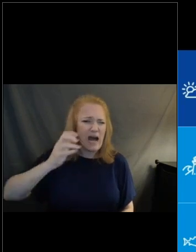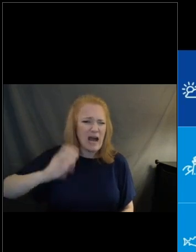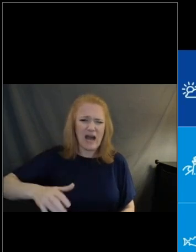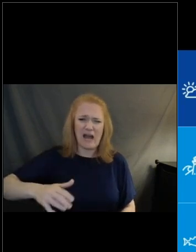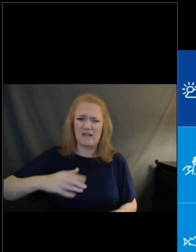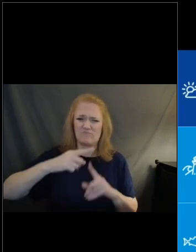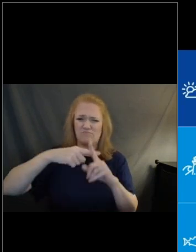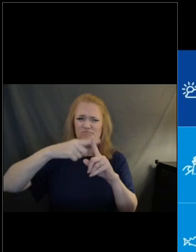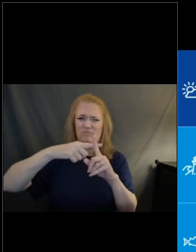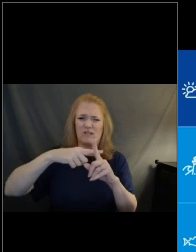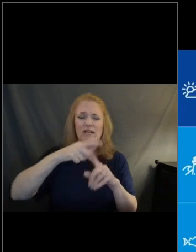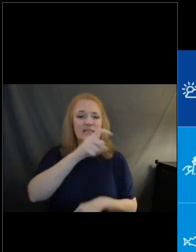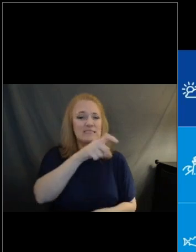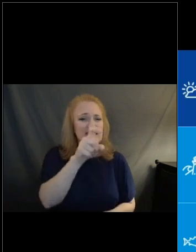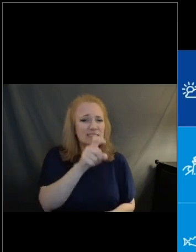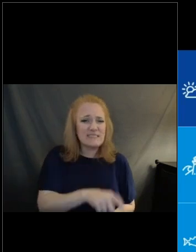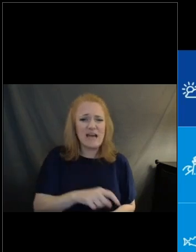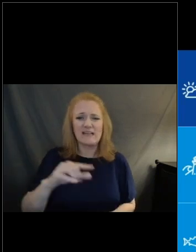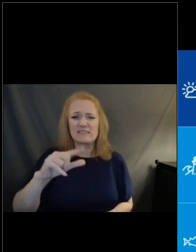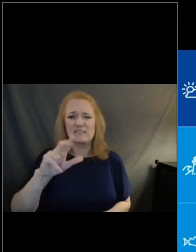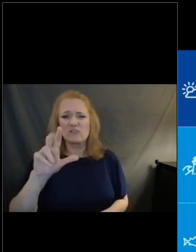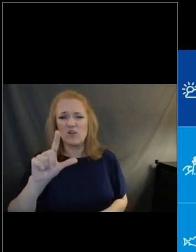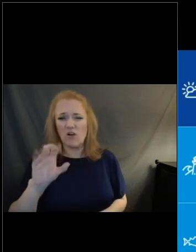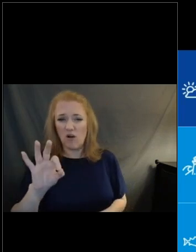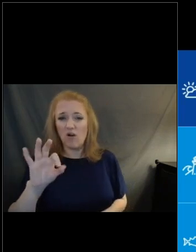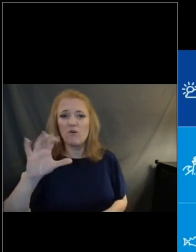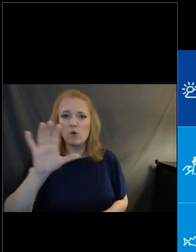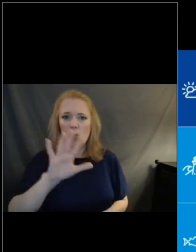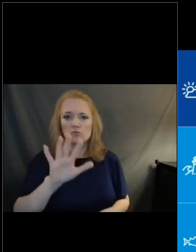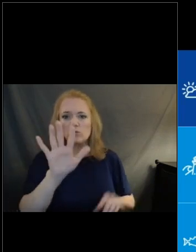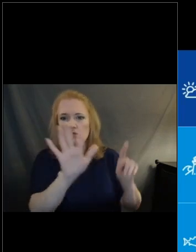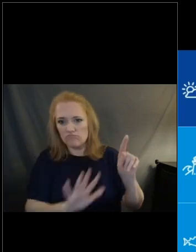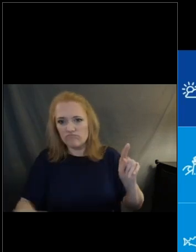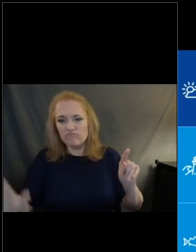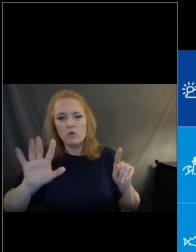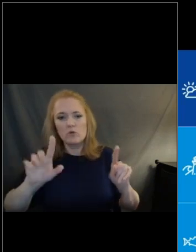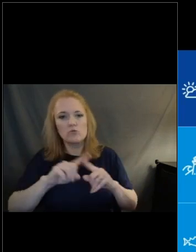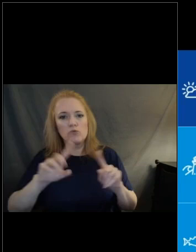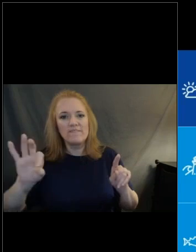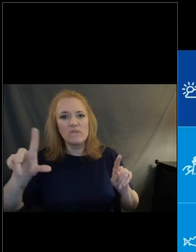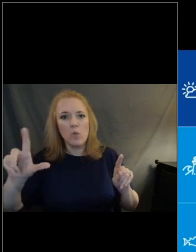from Texas across the Gulf Coast into parts of Florida. You'll notice three-letter IDs on some